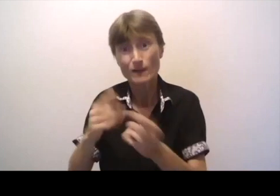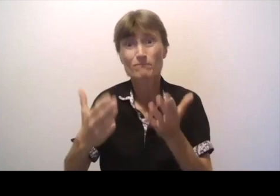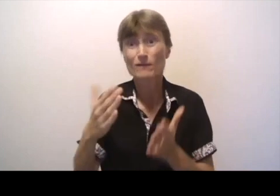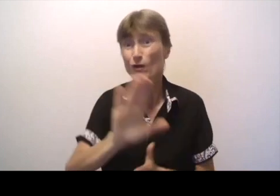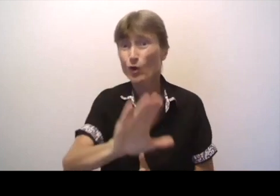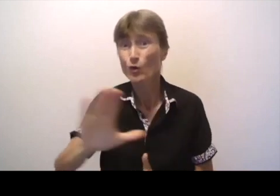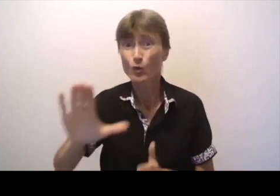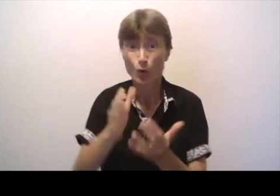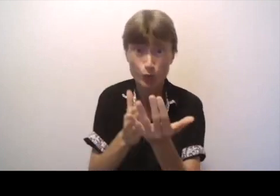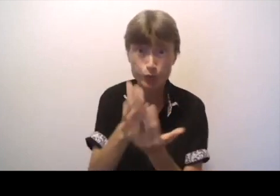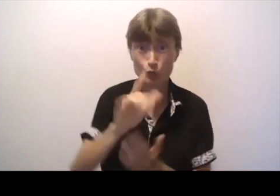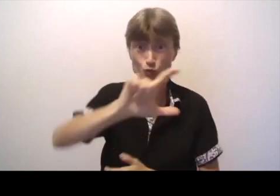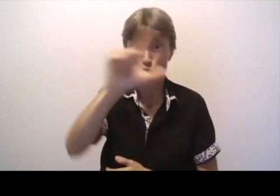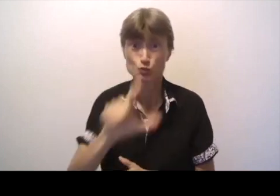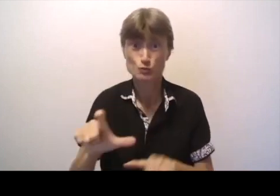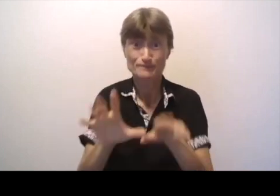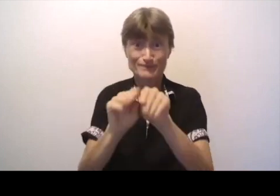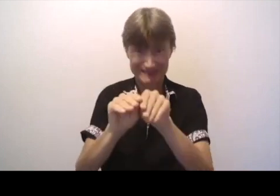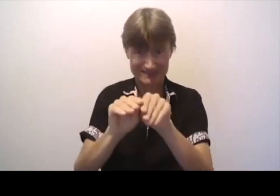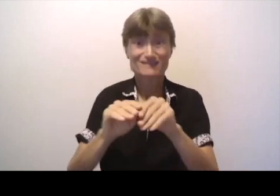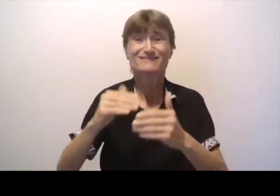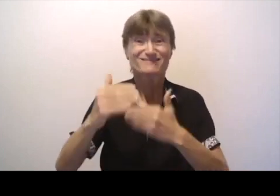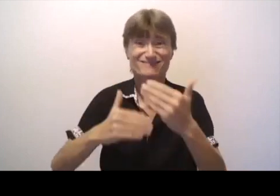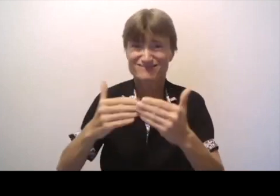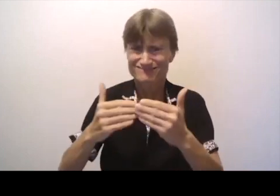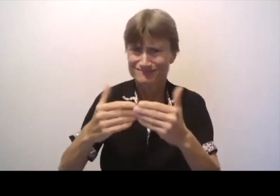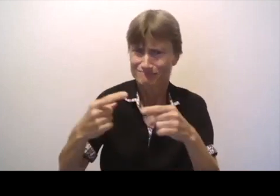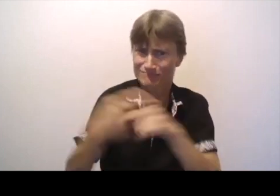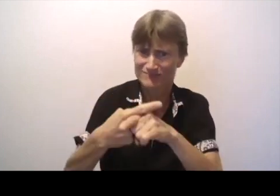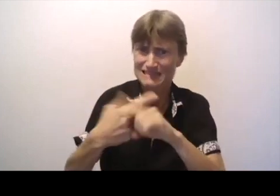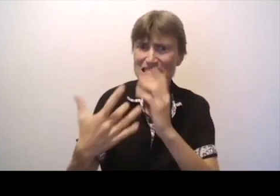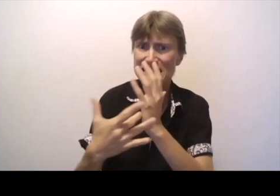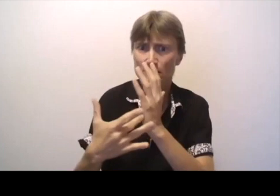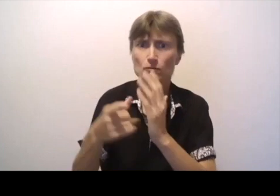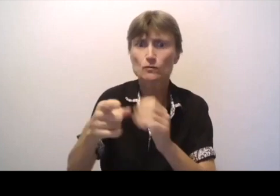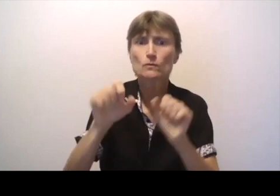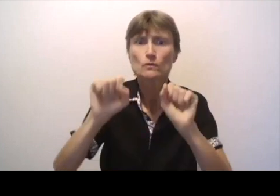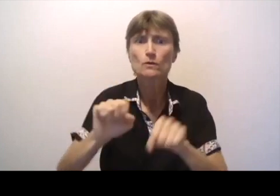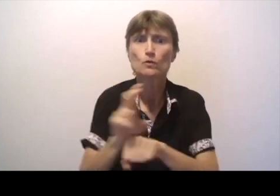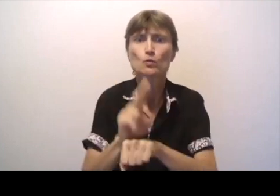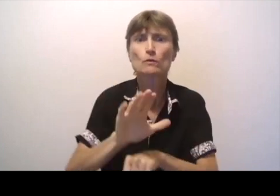well so if you are having uh tech problems use the raise your hand uh feature and two of our behind the